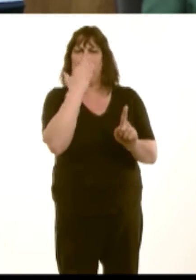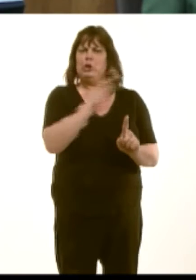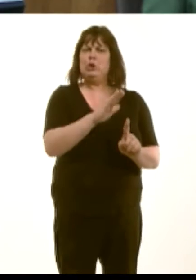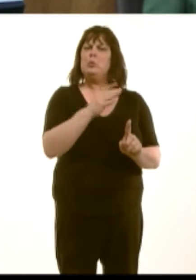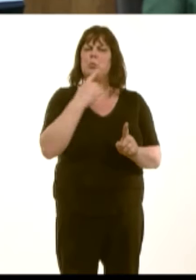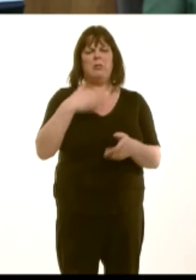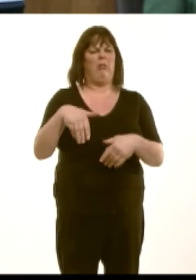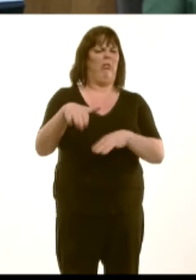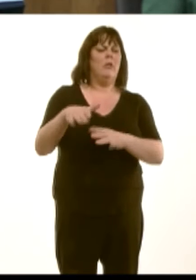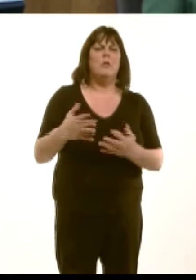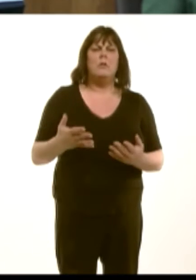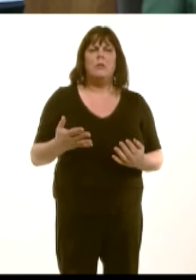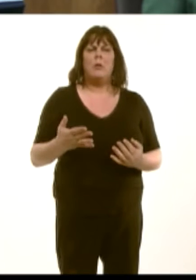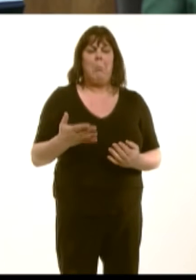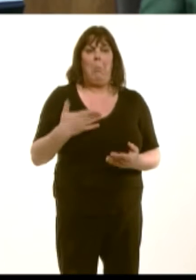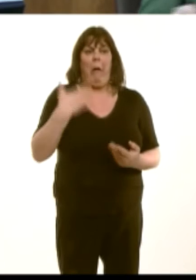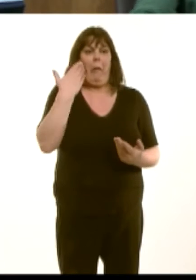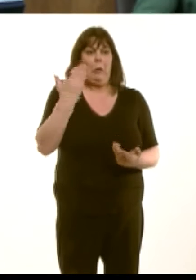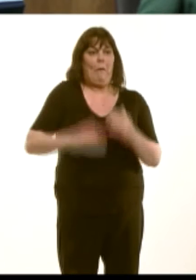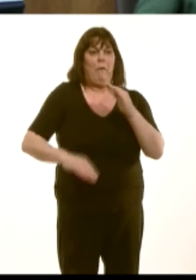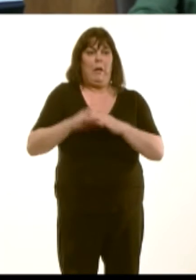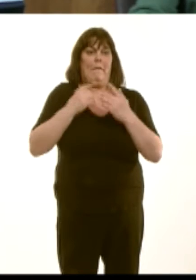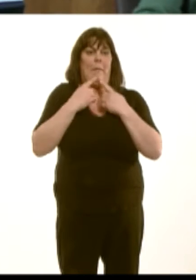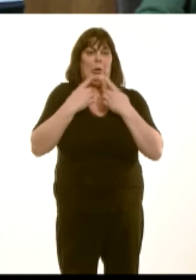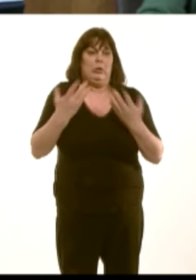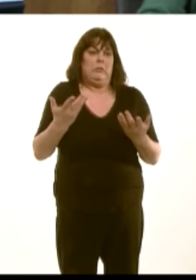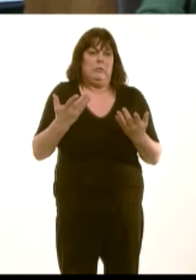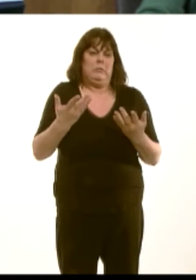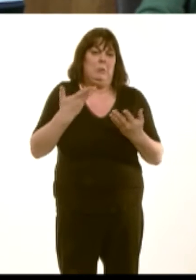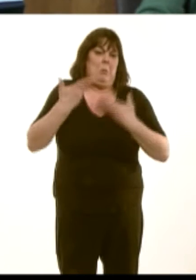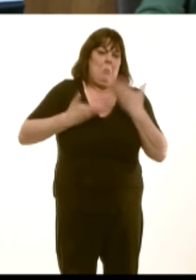Now, without knowing the full facts surrounding the caseóand I have no reason to doubt what